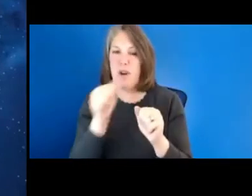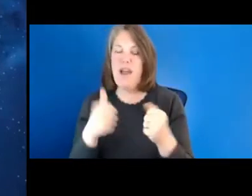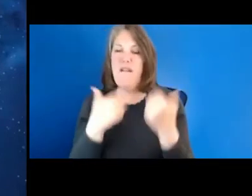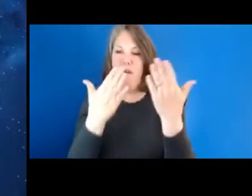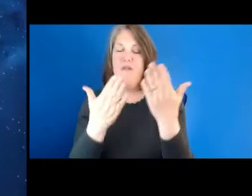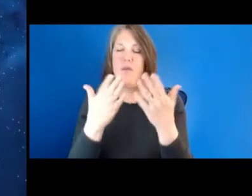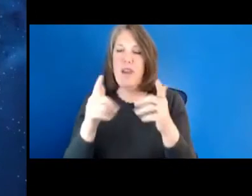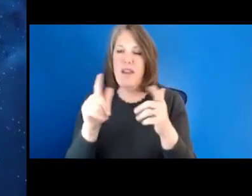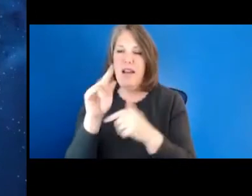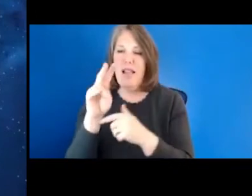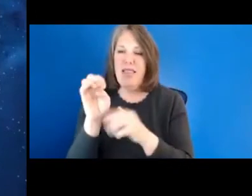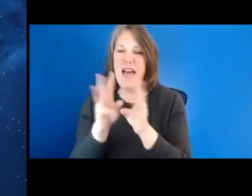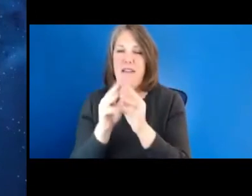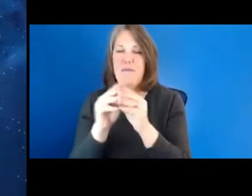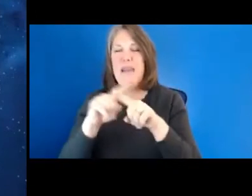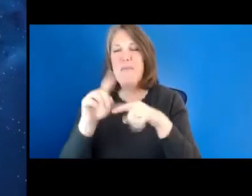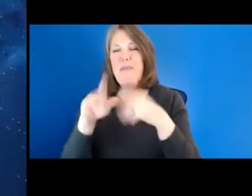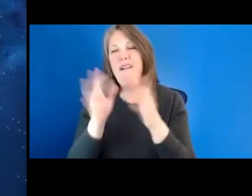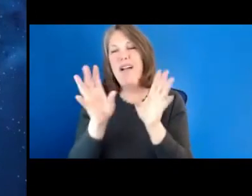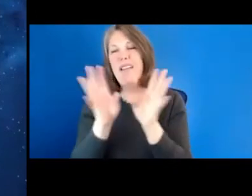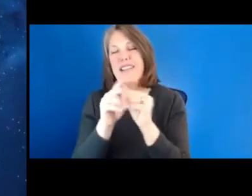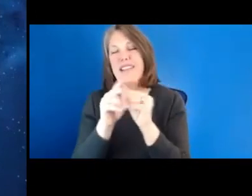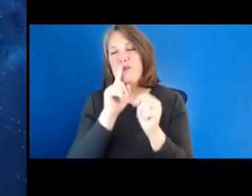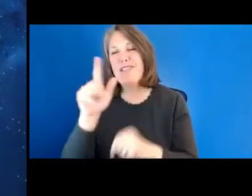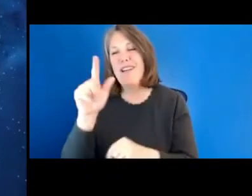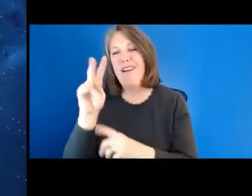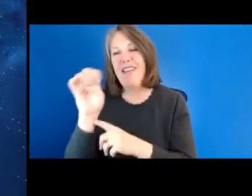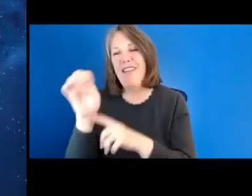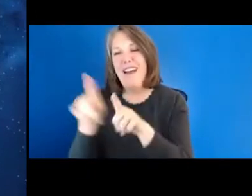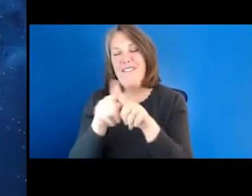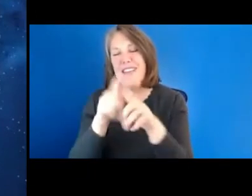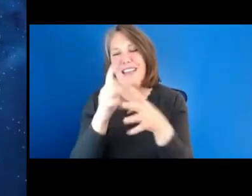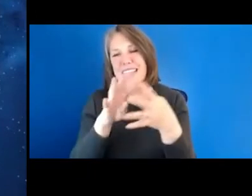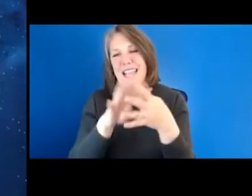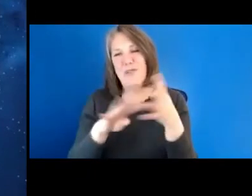all the meetings are live and scheduled already. 17:01:59 >> RICK PEDOLSKY: Sure.